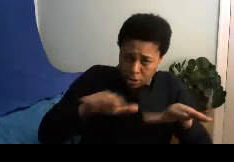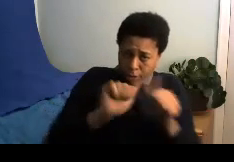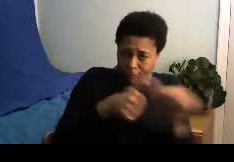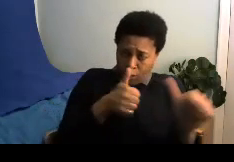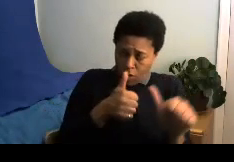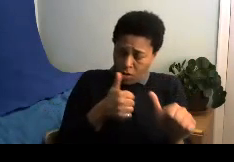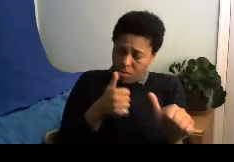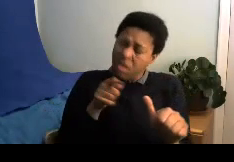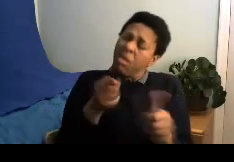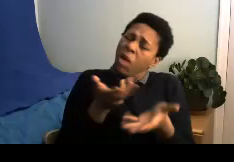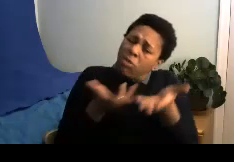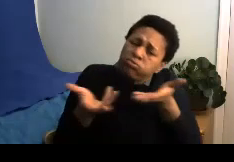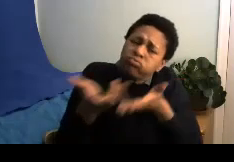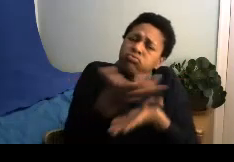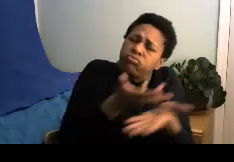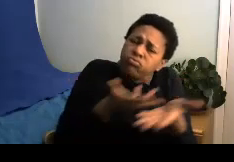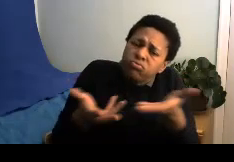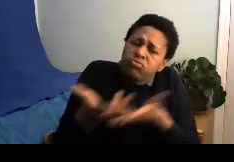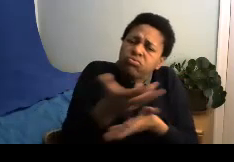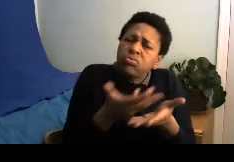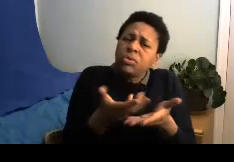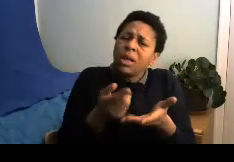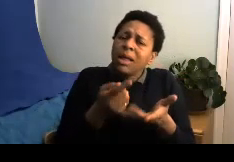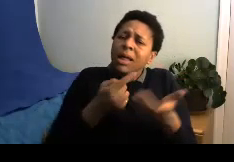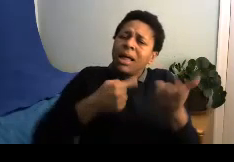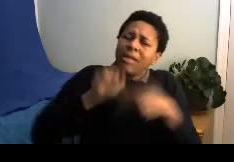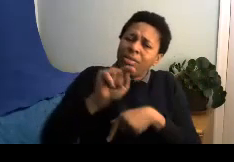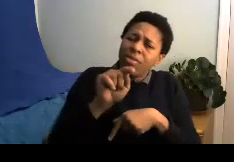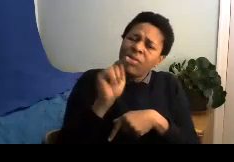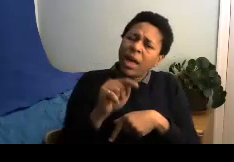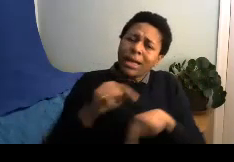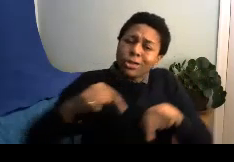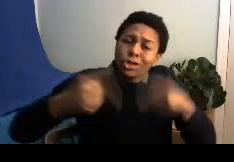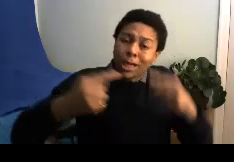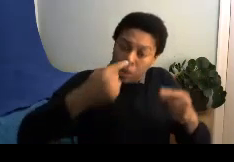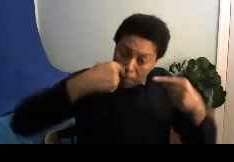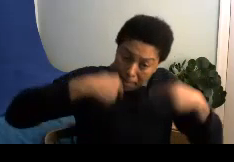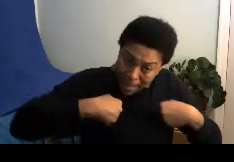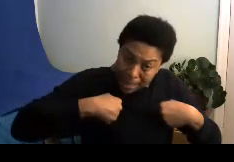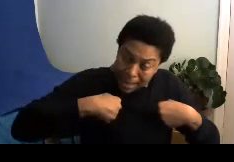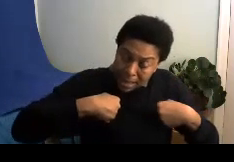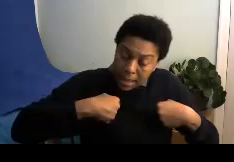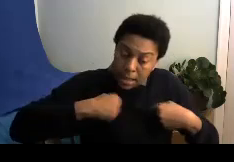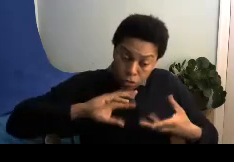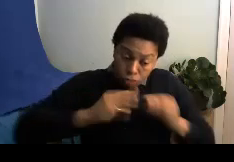commissioning editor of Little Brown, Dominic Wakefield challenged me to turn that into a novel. And even then, it was a